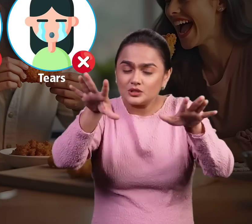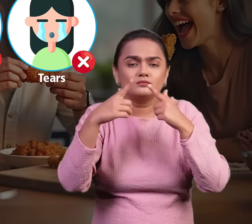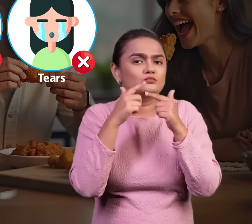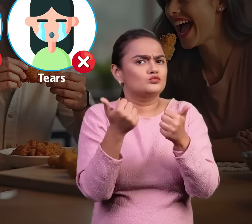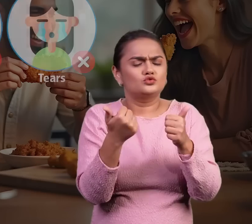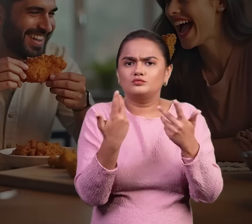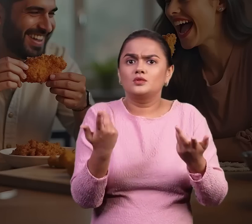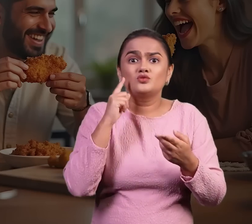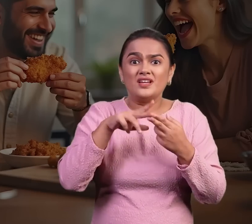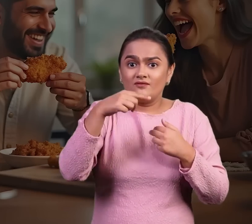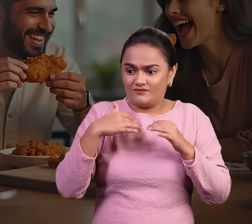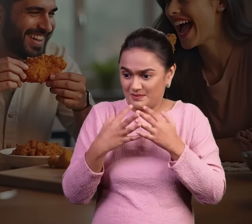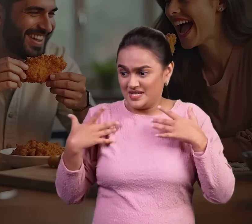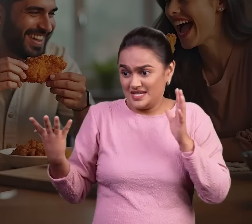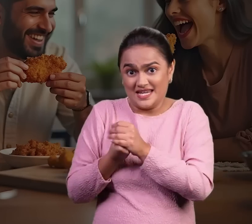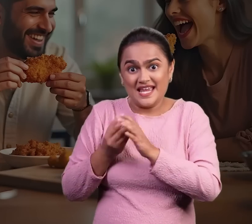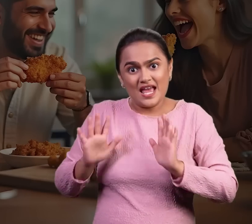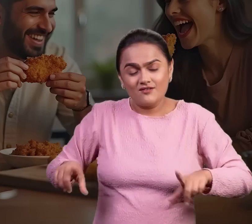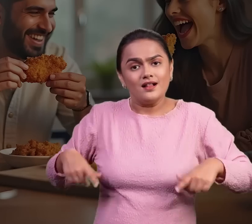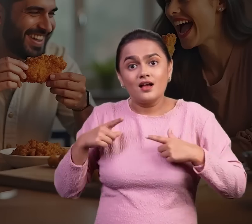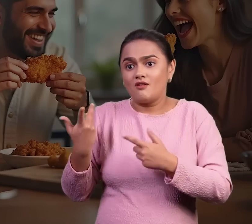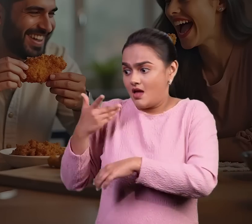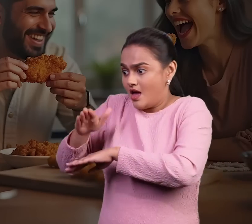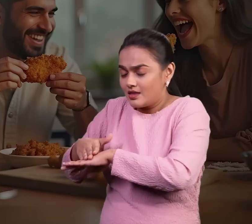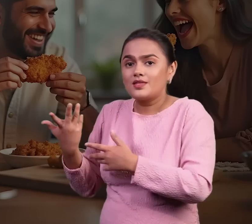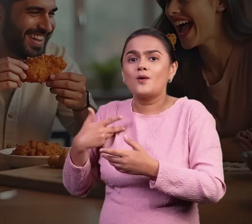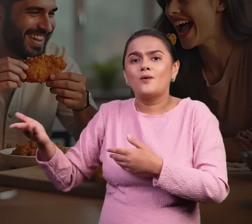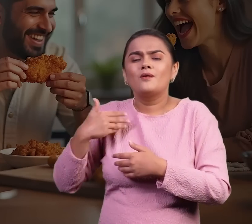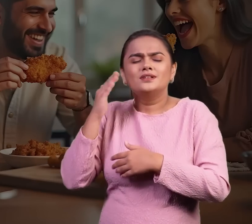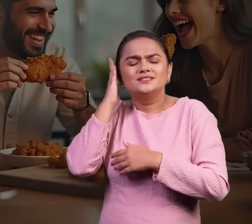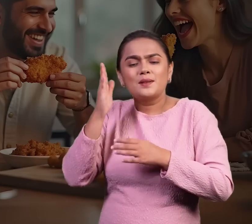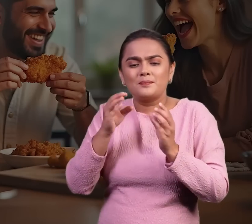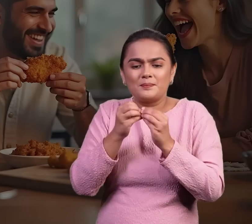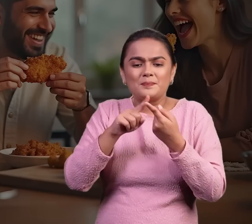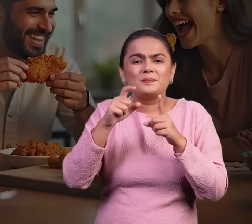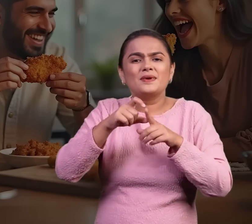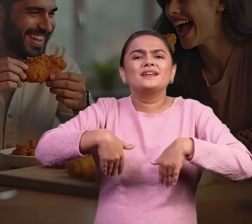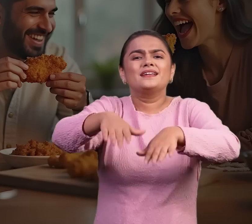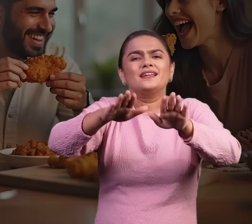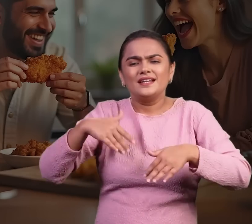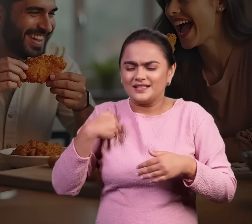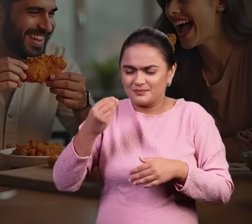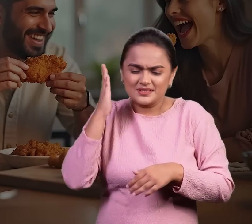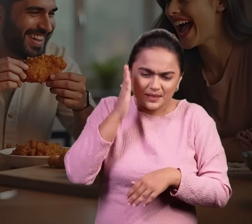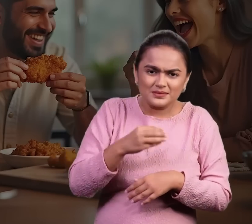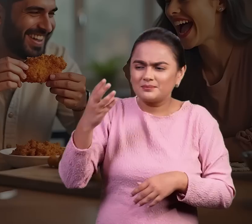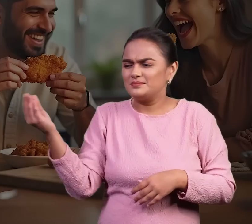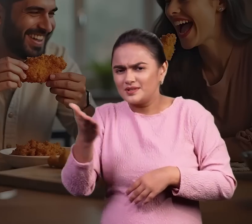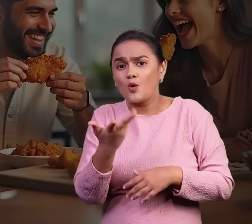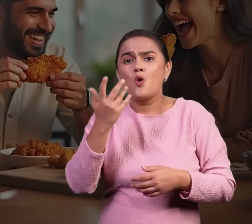Living with someone, touching them, sharing a bed, clothes, or washroom